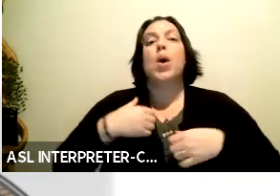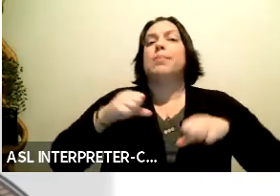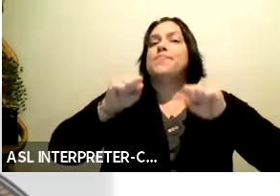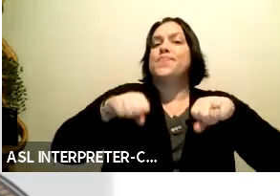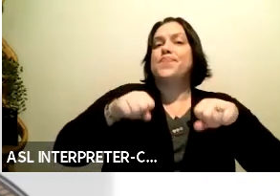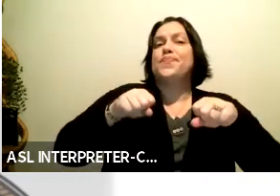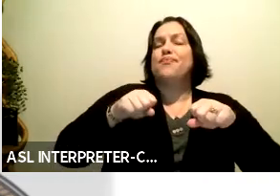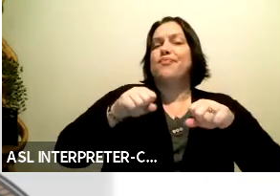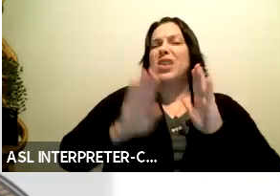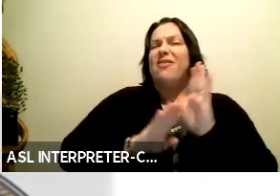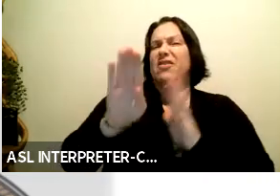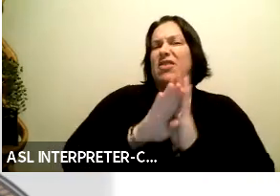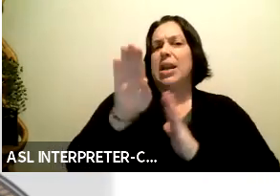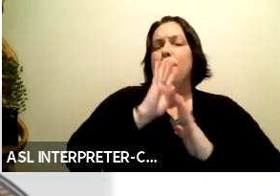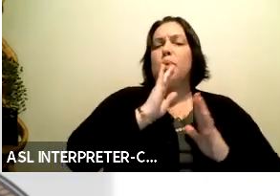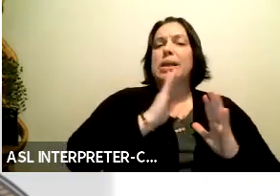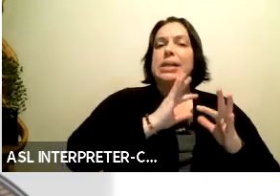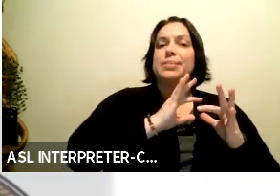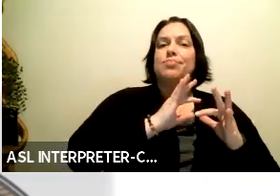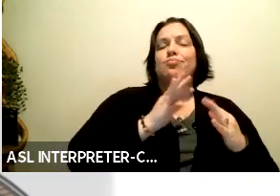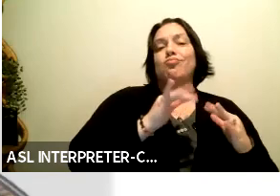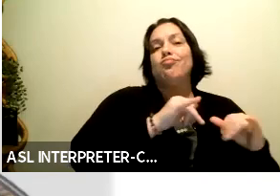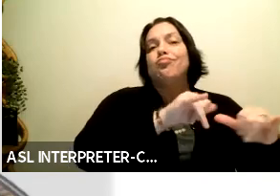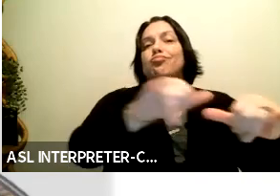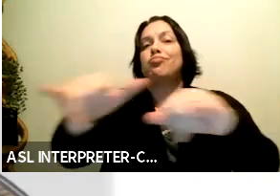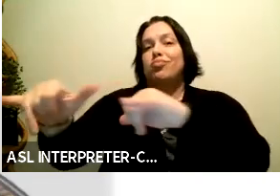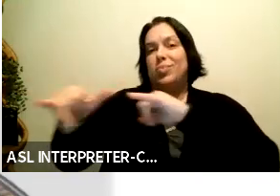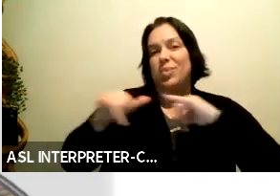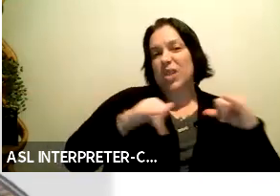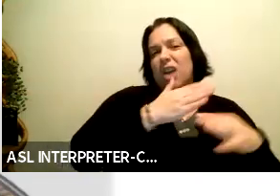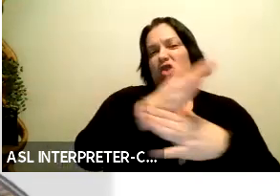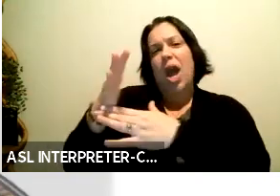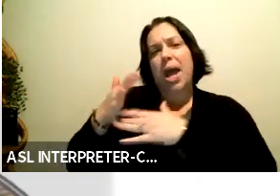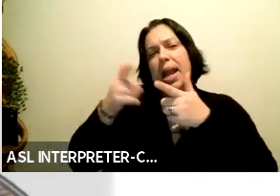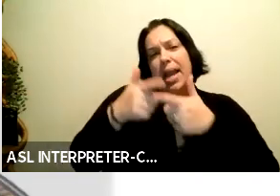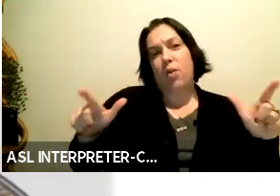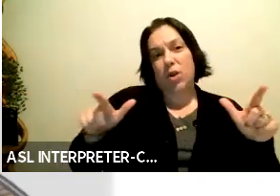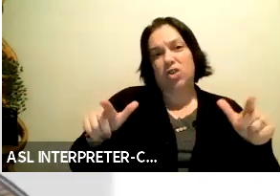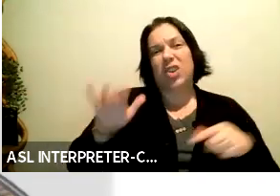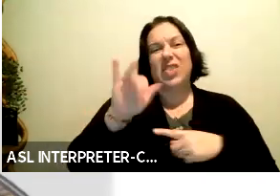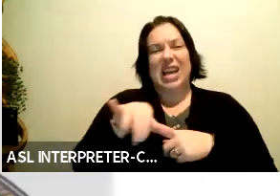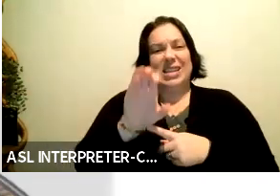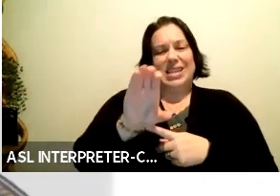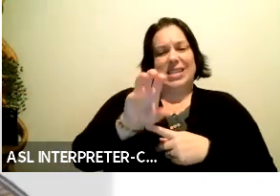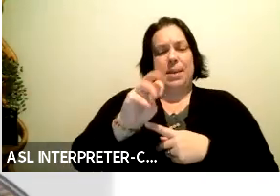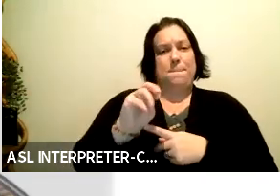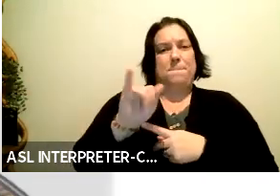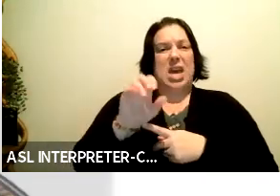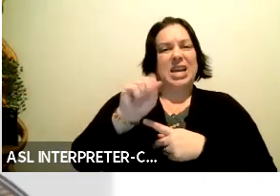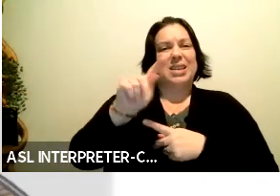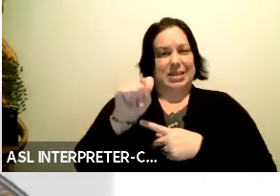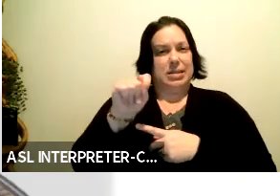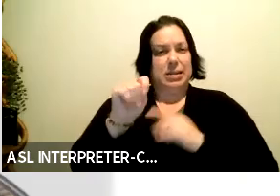language across all the emergency support functions. And that is that C MIST model. We